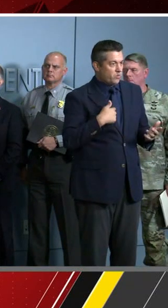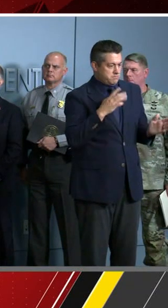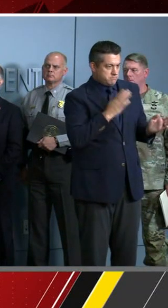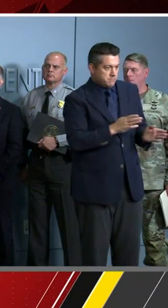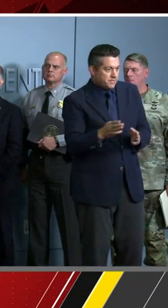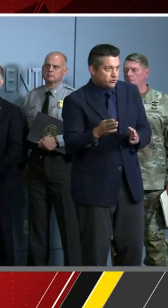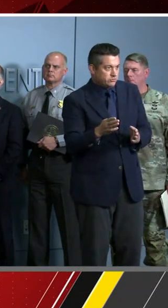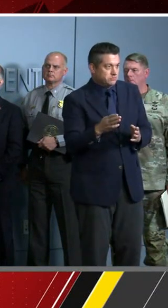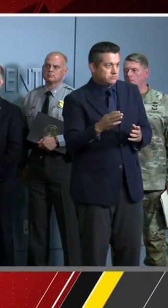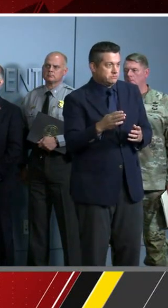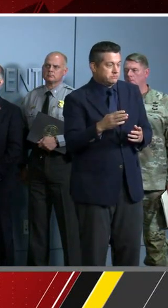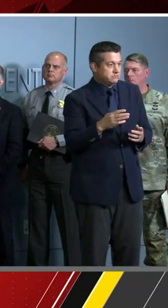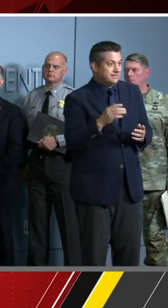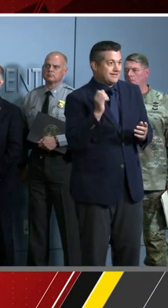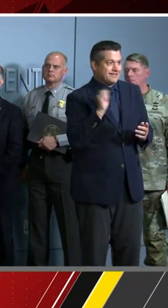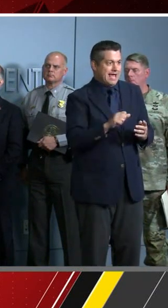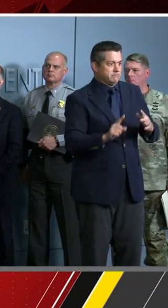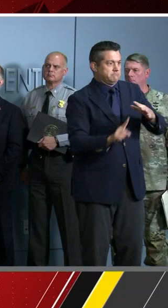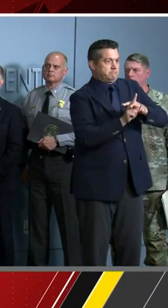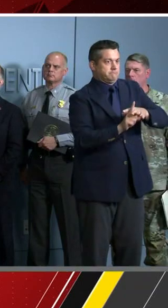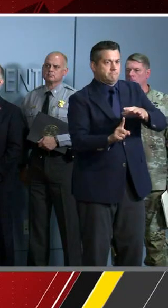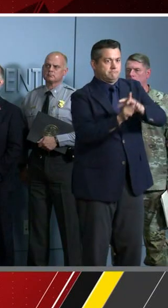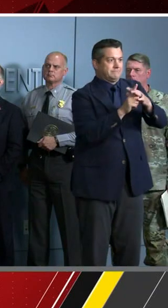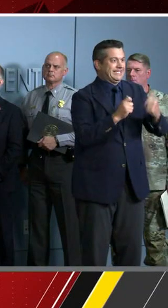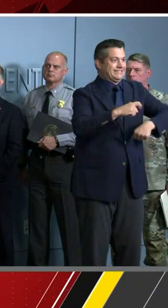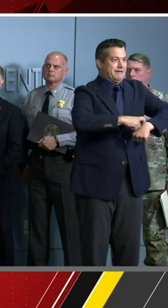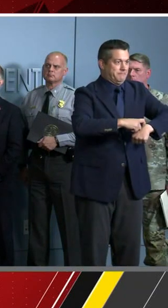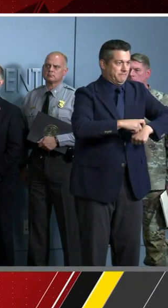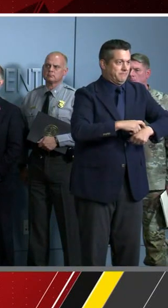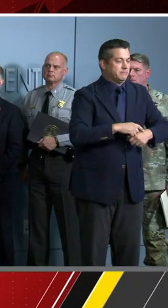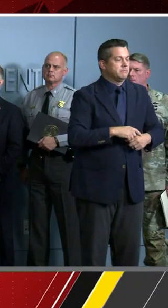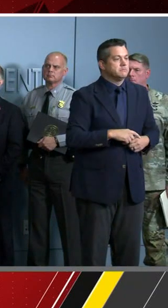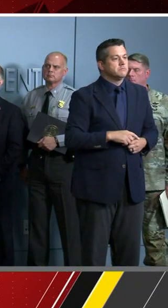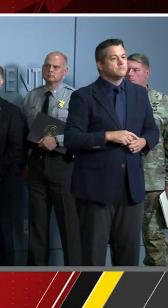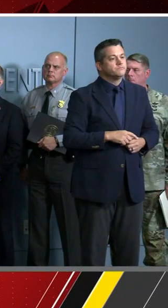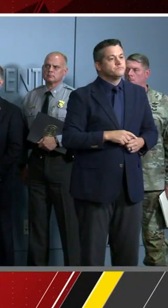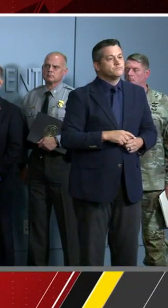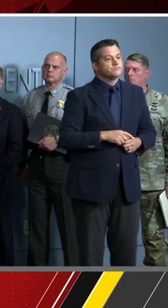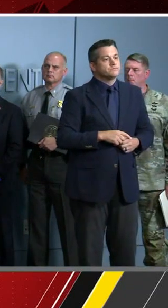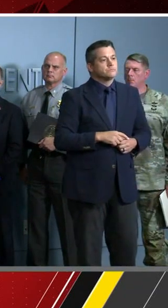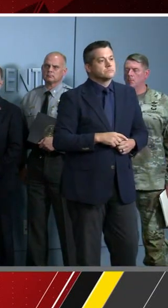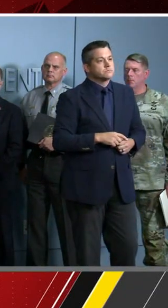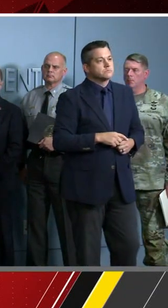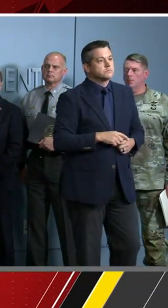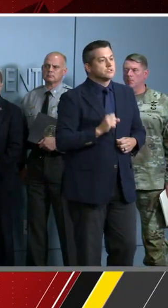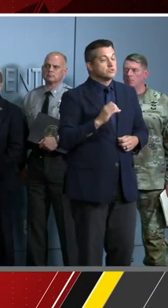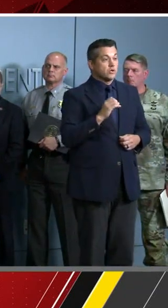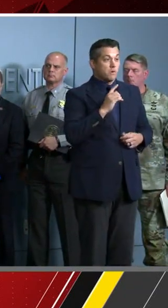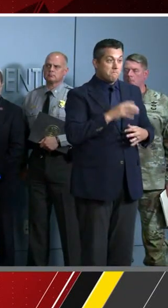come at us any way. And so we